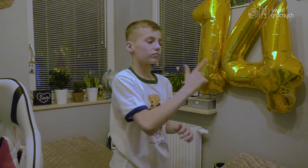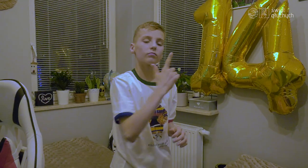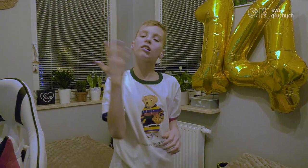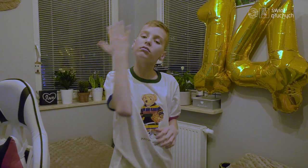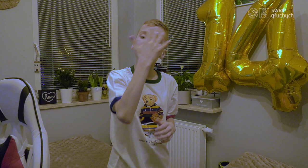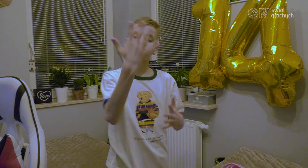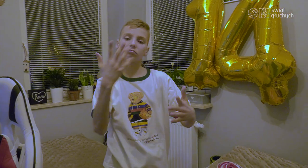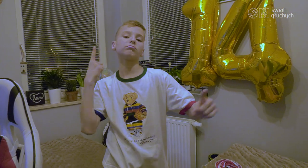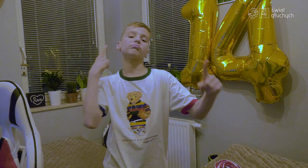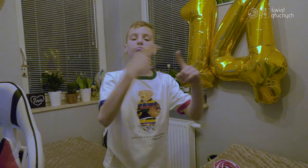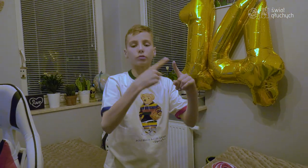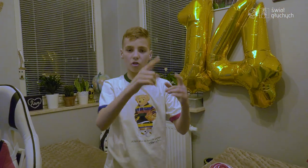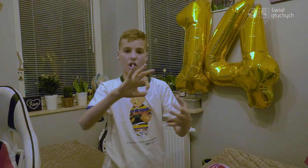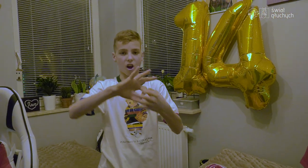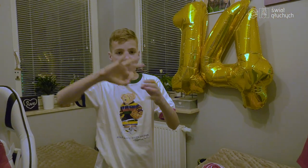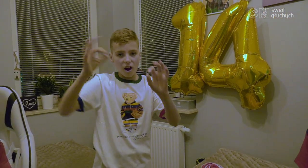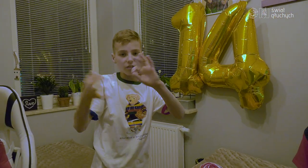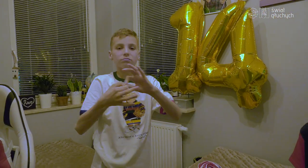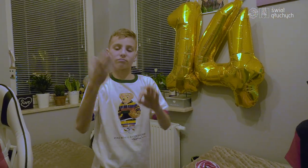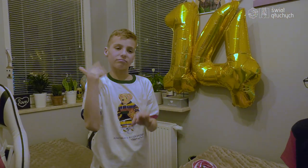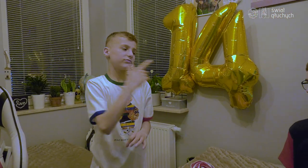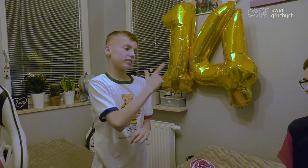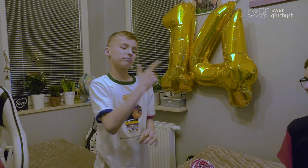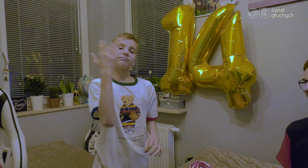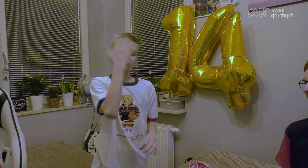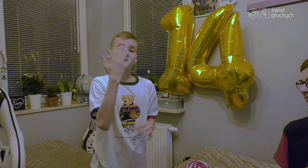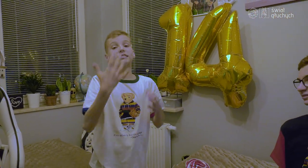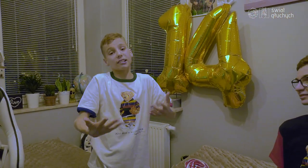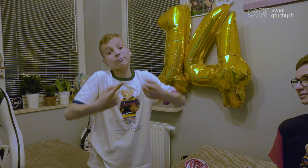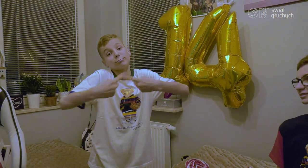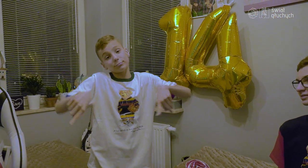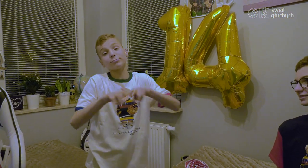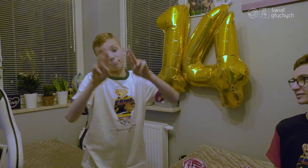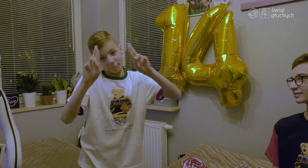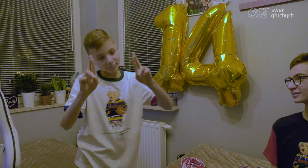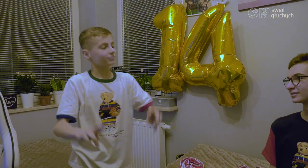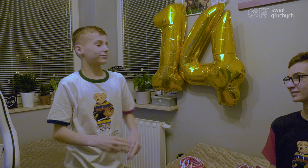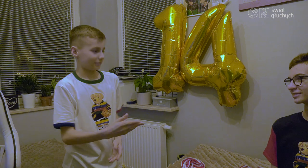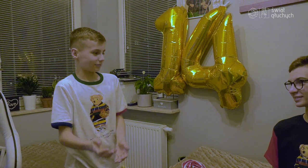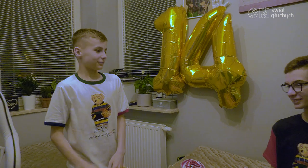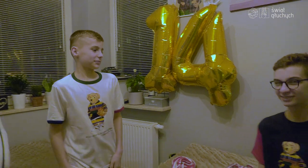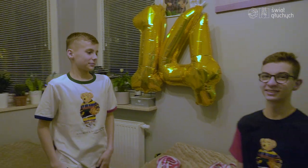Now our goal is to participate in the Olympics. We are keeping our fingers crossed for that.